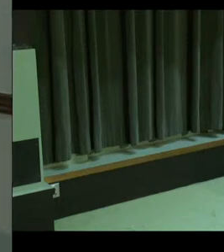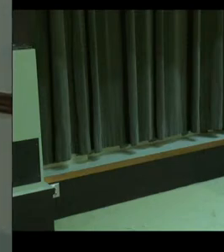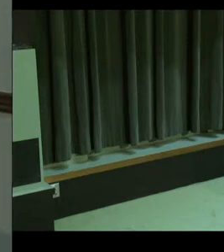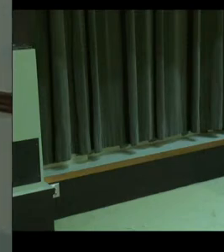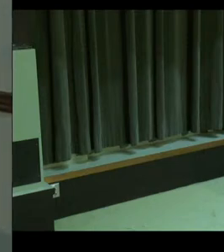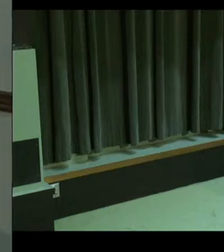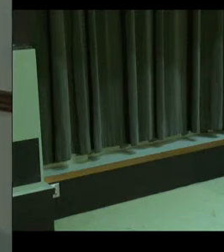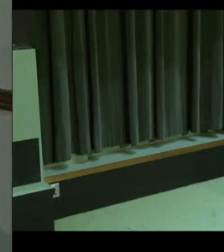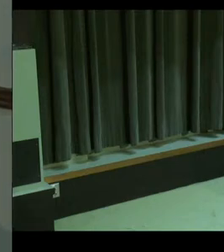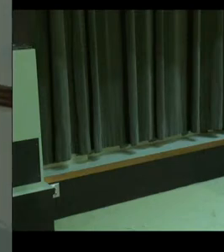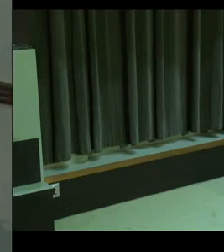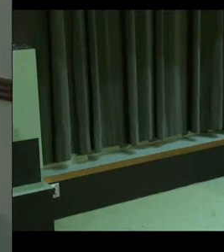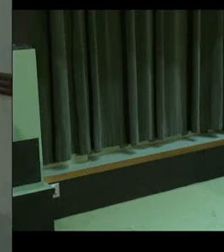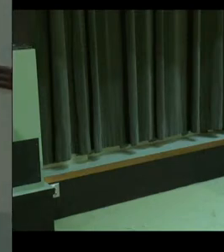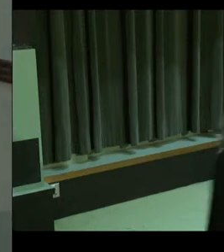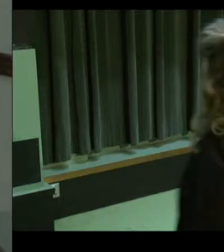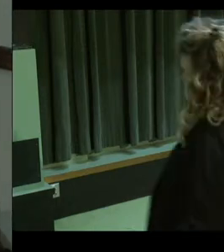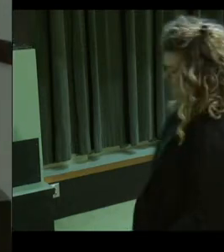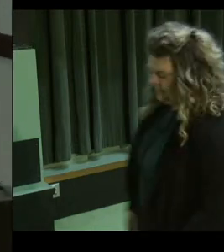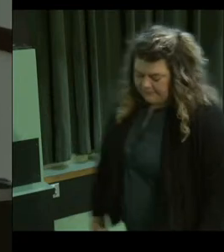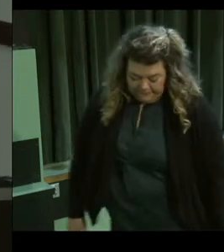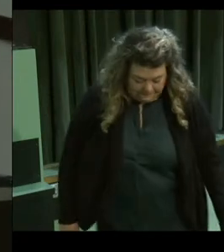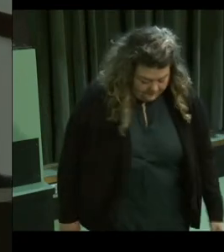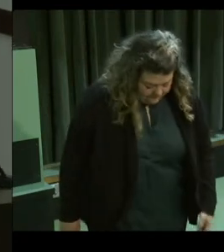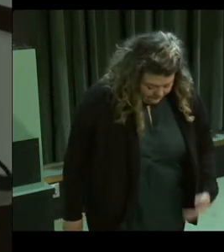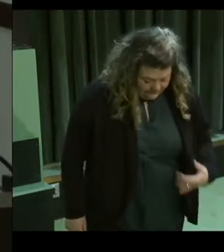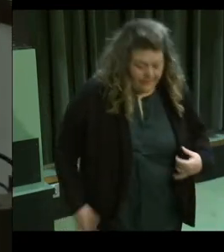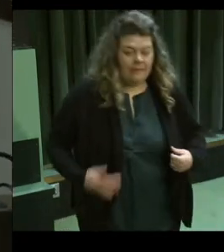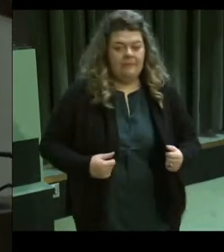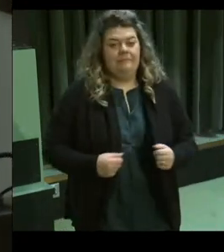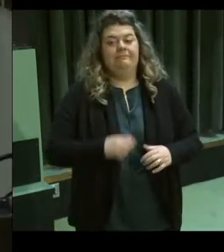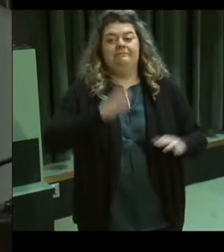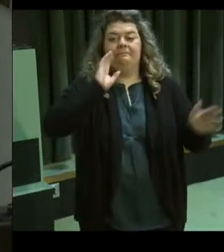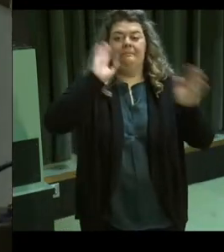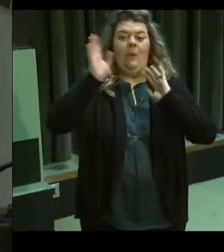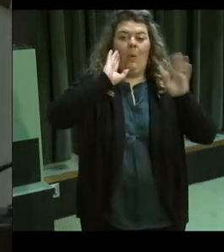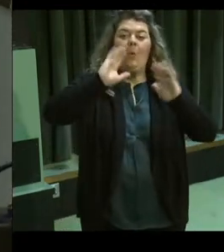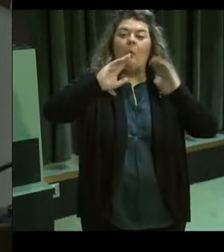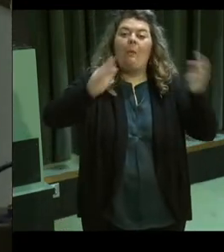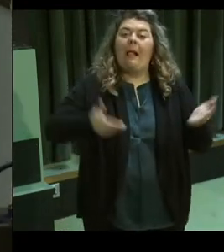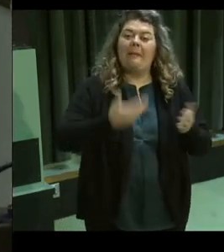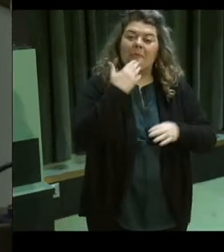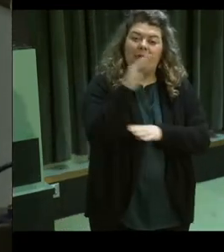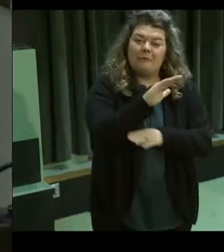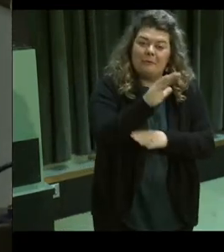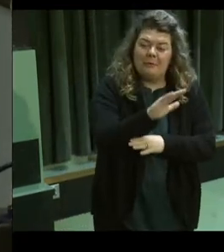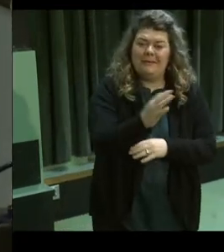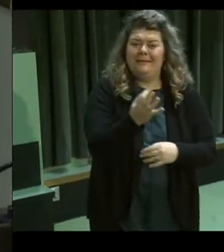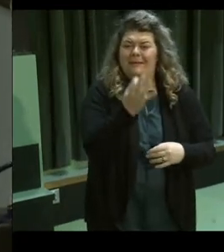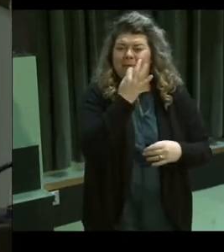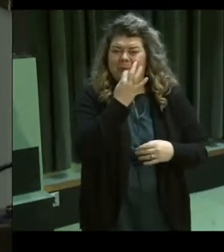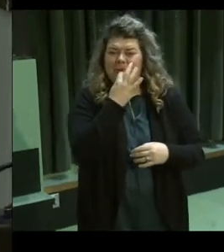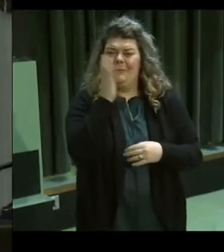Hello. Welcome, everyone.